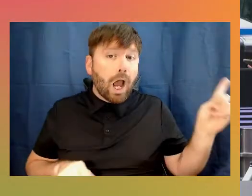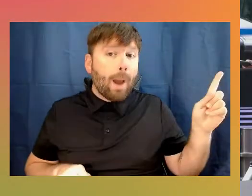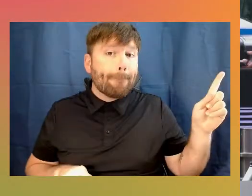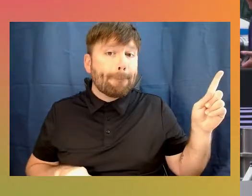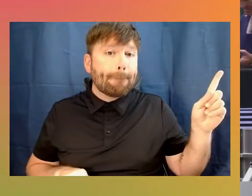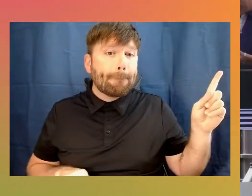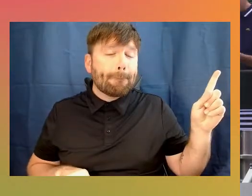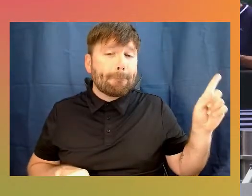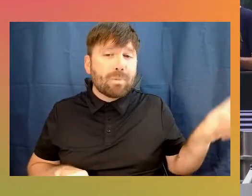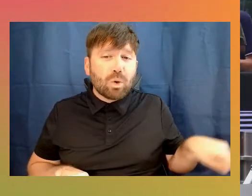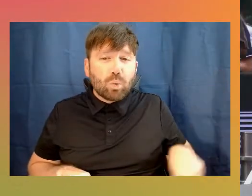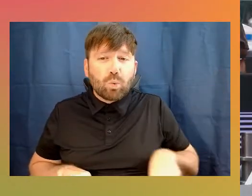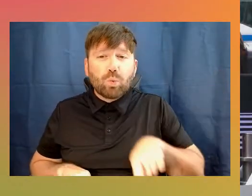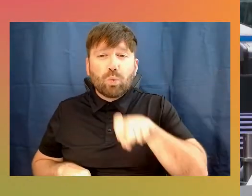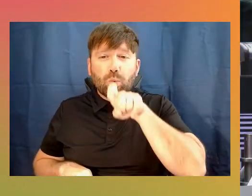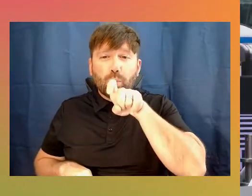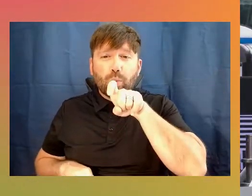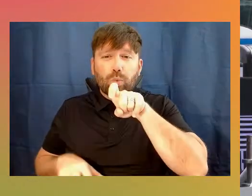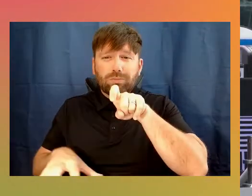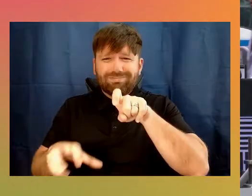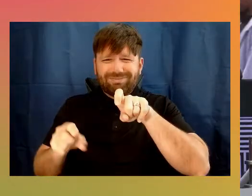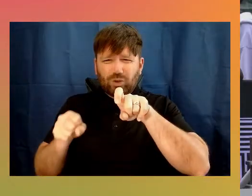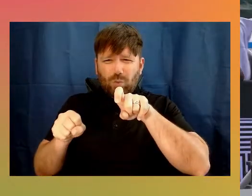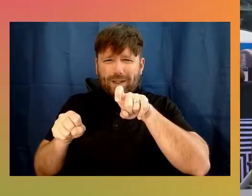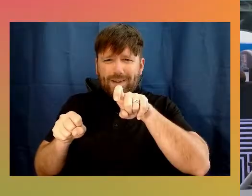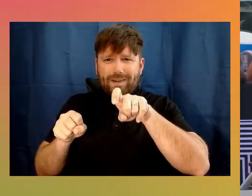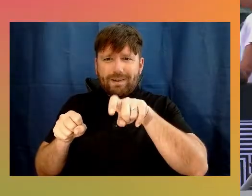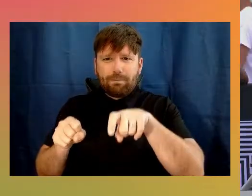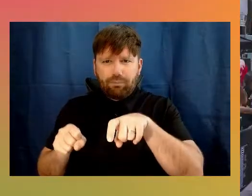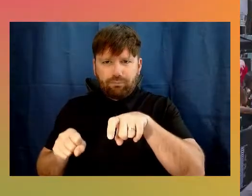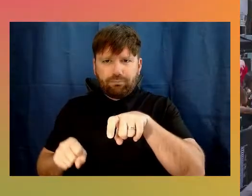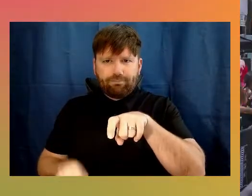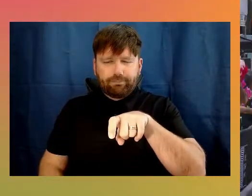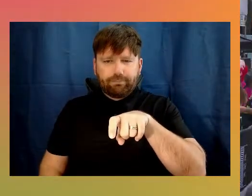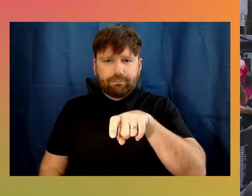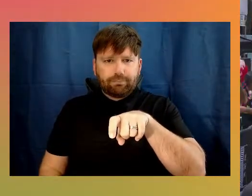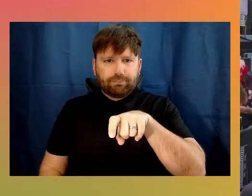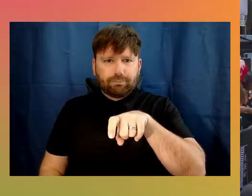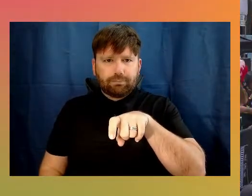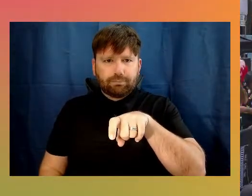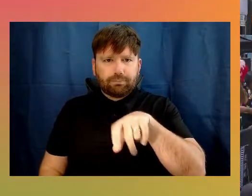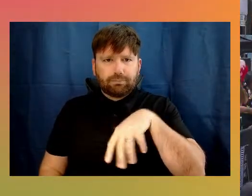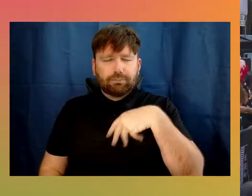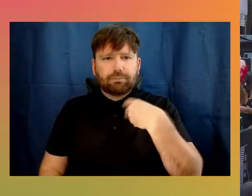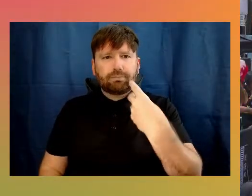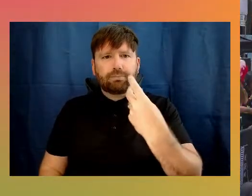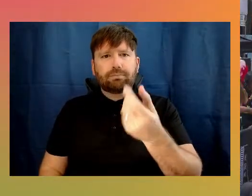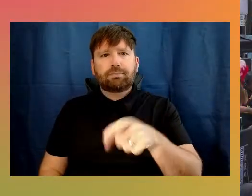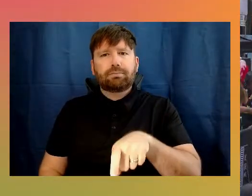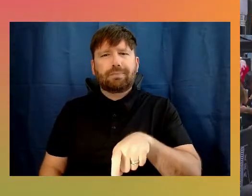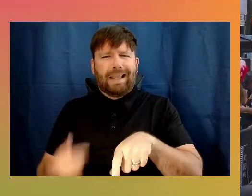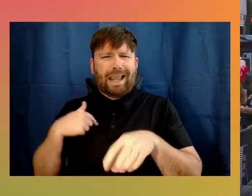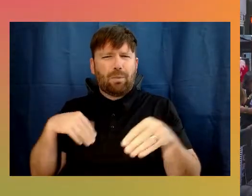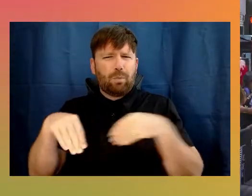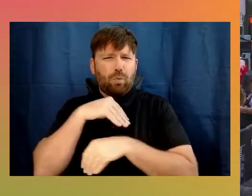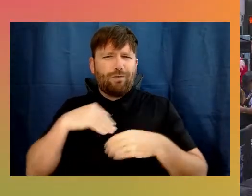INHALE, LEFT LEG LIFTS UP AND BACK. EXHALE. NEED A NOSE.